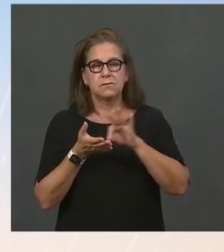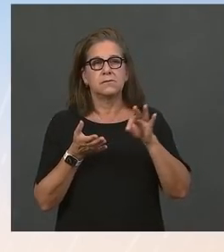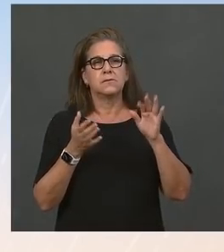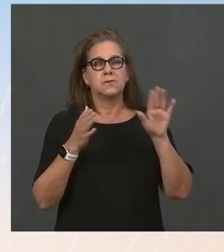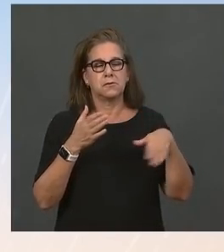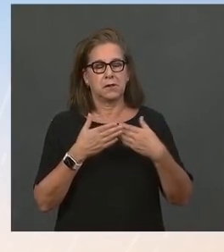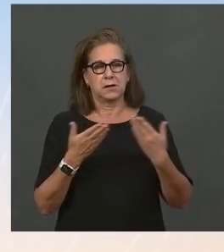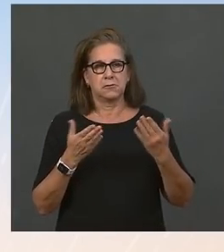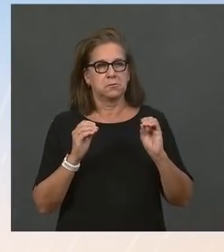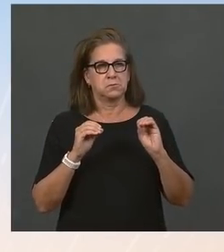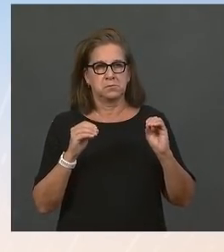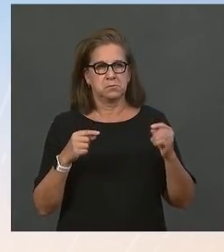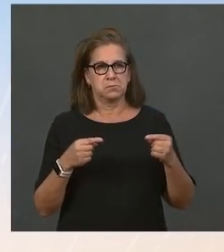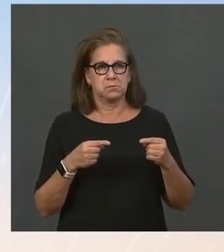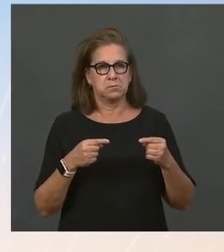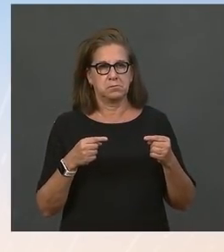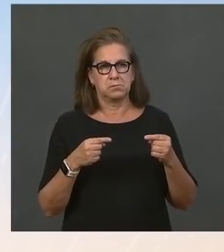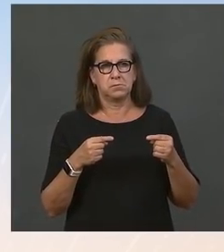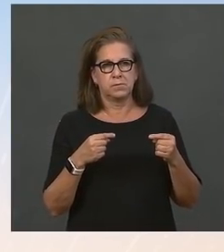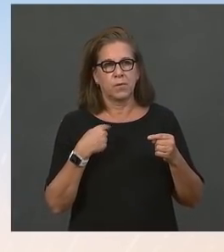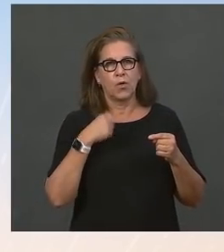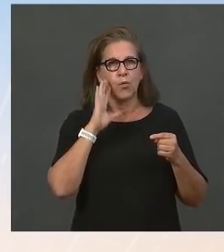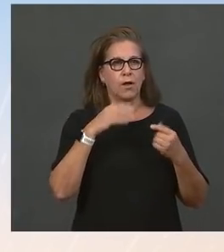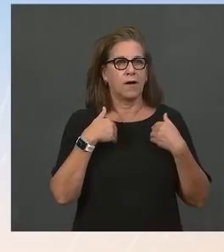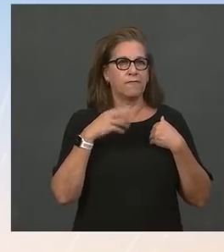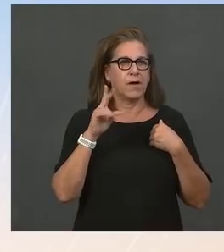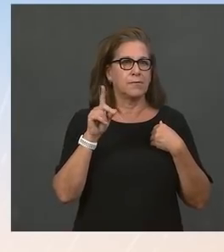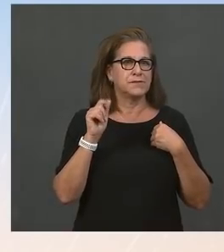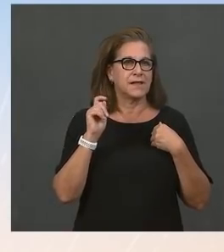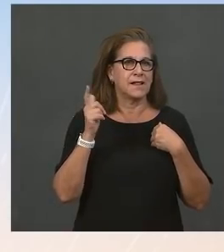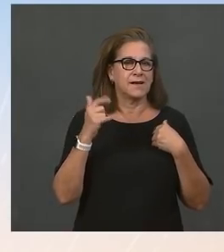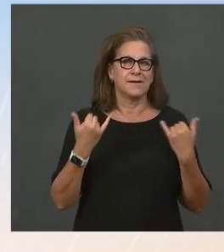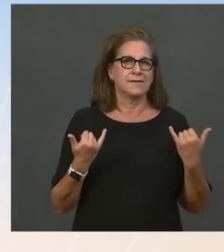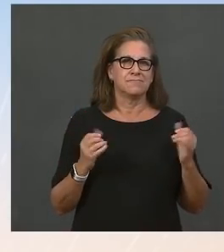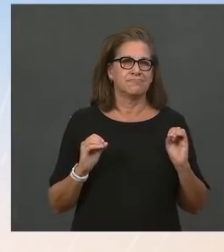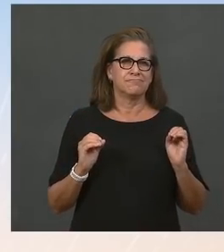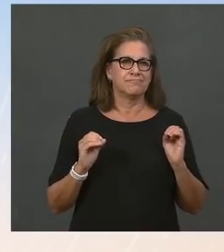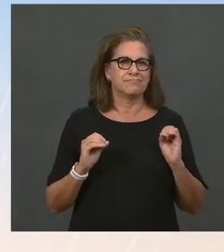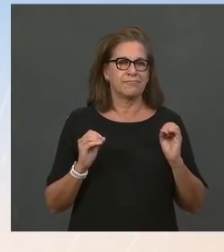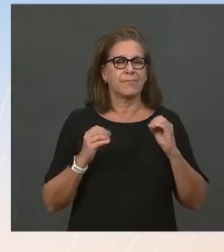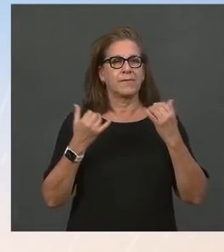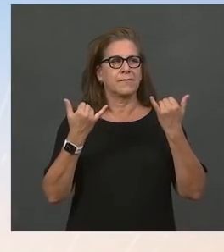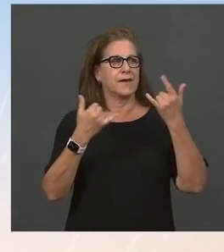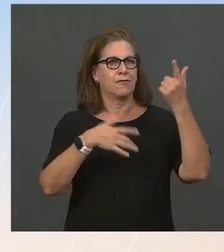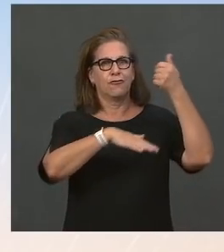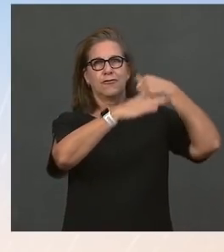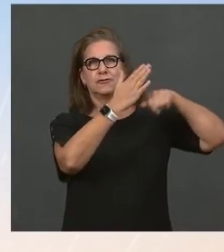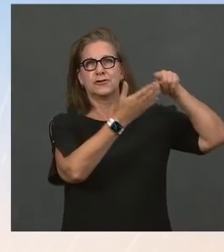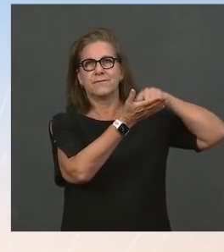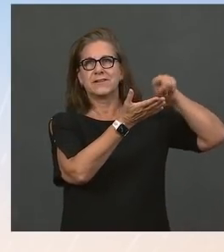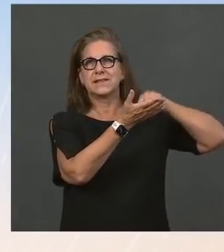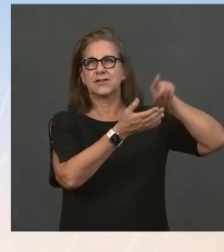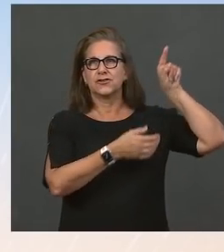As I noted, we have nothing to preview on that front. And we're still investigating. Go ahead. The Press: Regarding kids and vaccines: